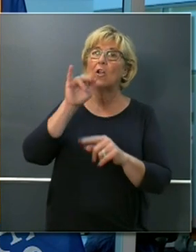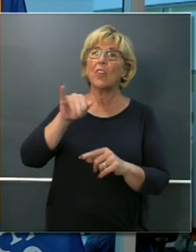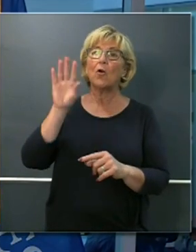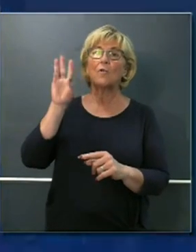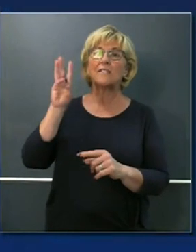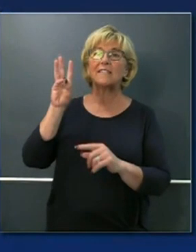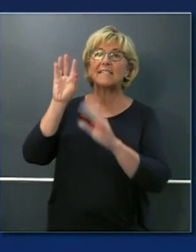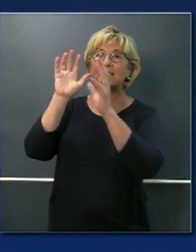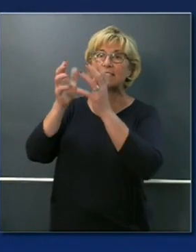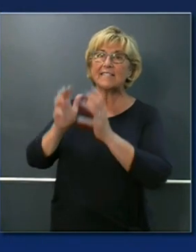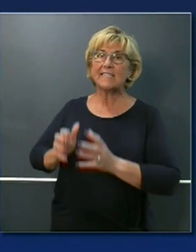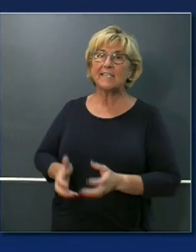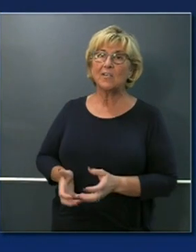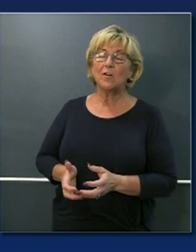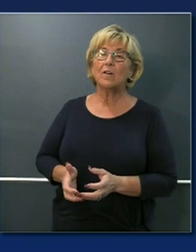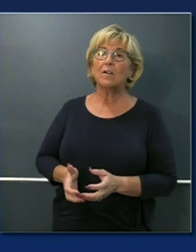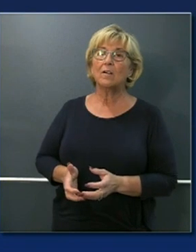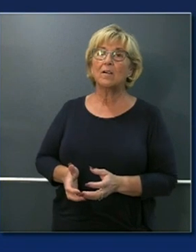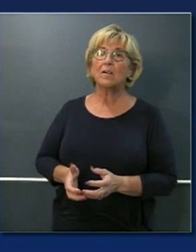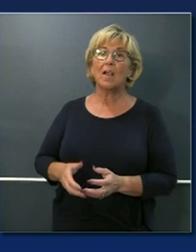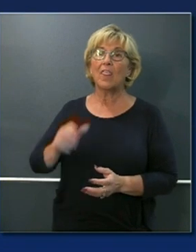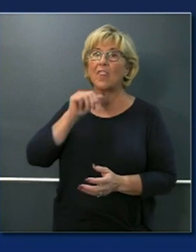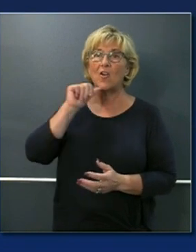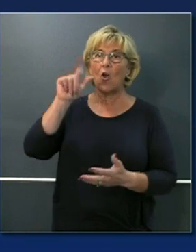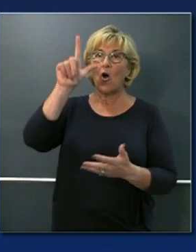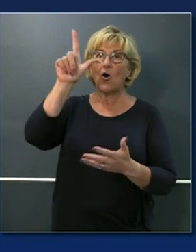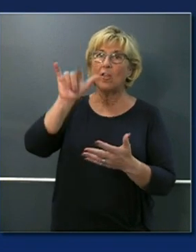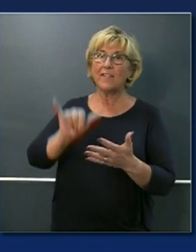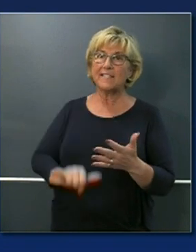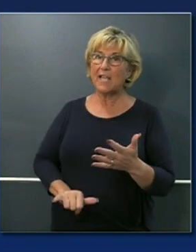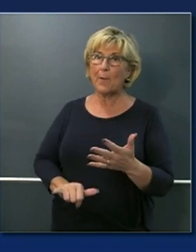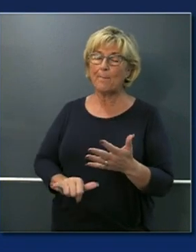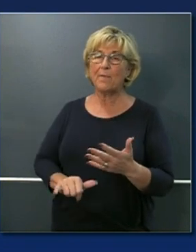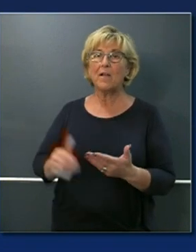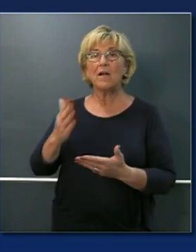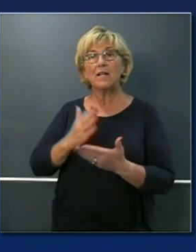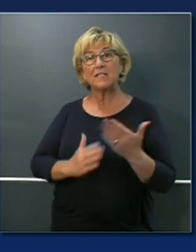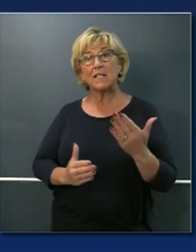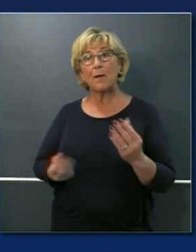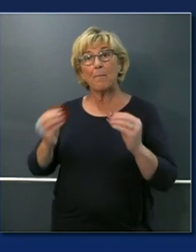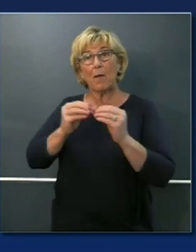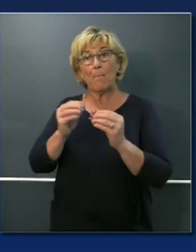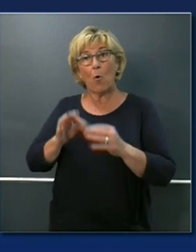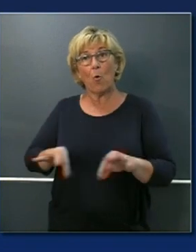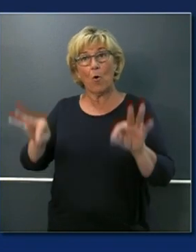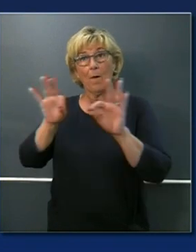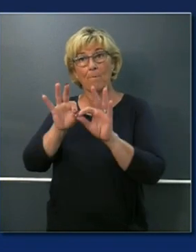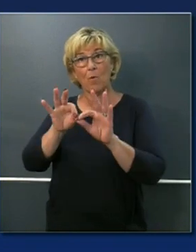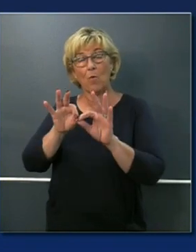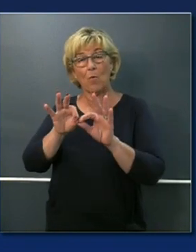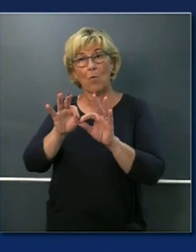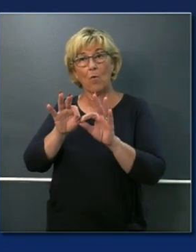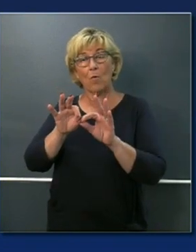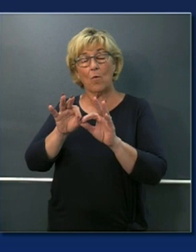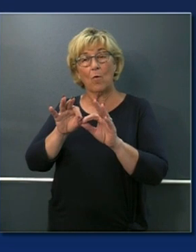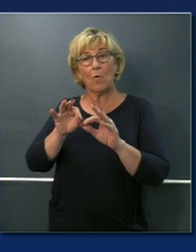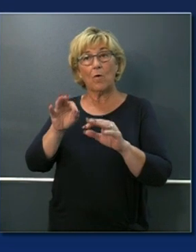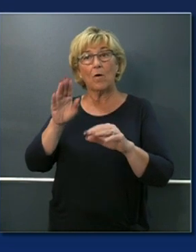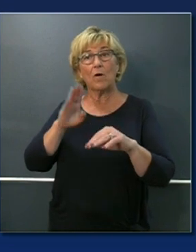ARE WE GOING TO BE READY FOR STAGE 2 ? WE WILL REFER BACK TO THOSE SIX INDICATORS.